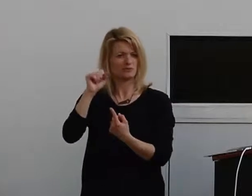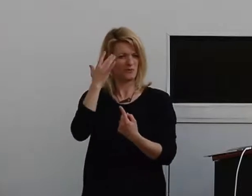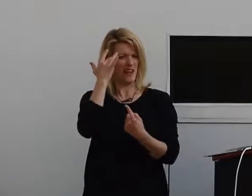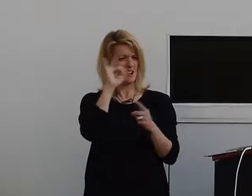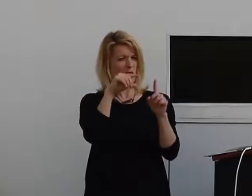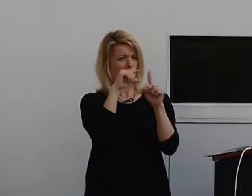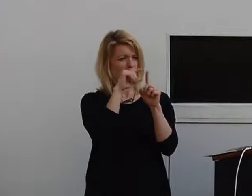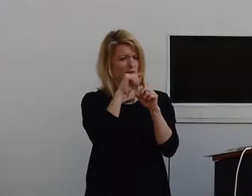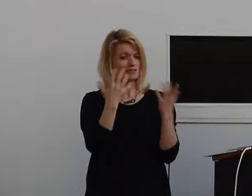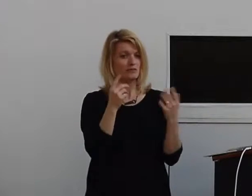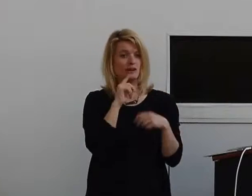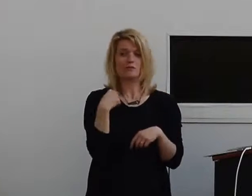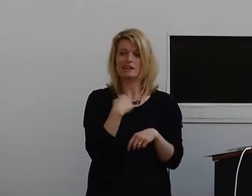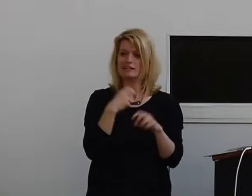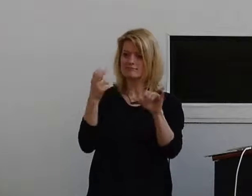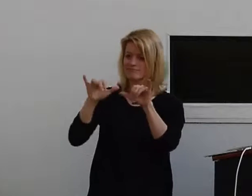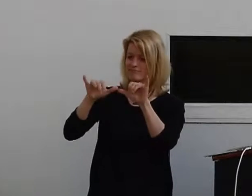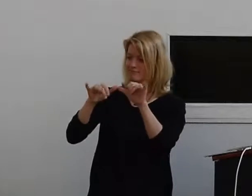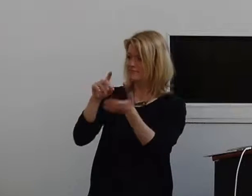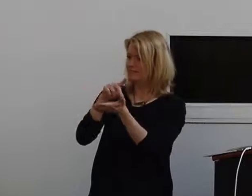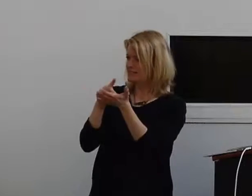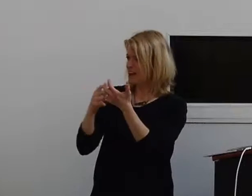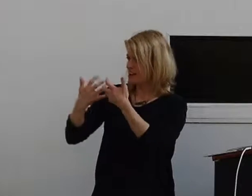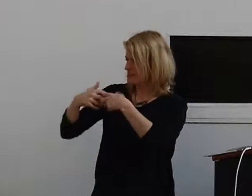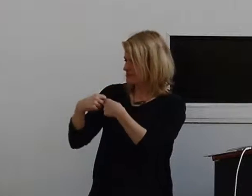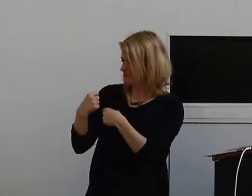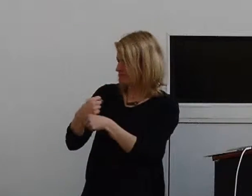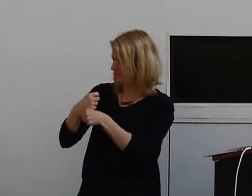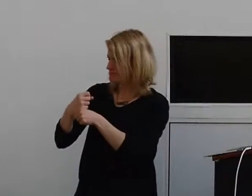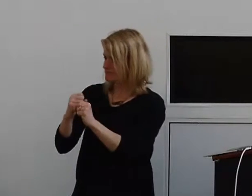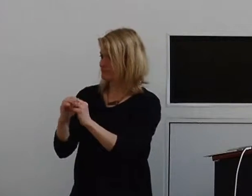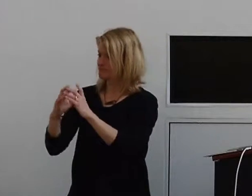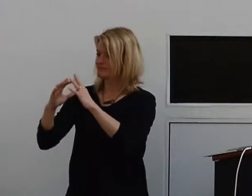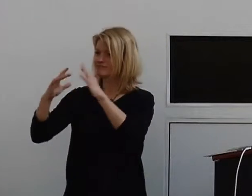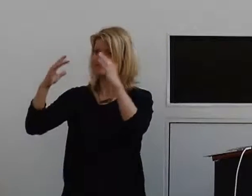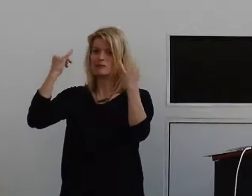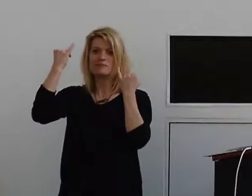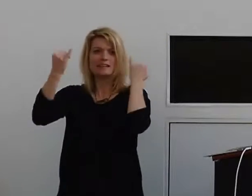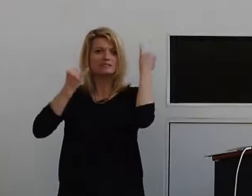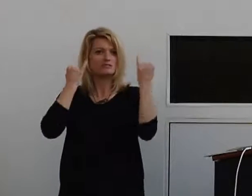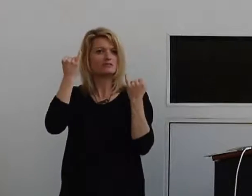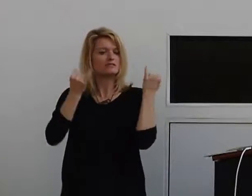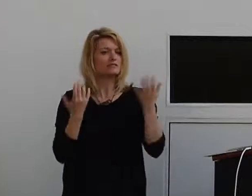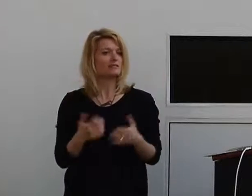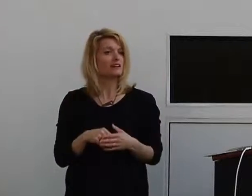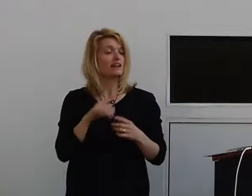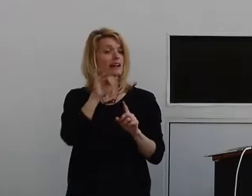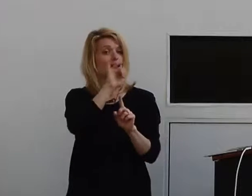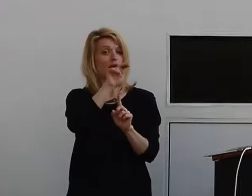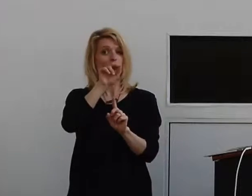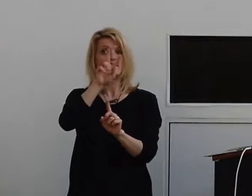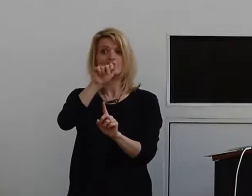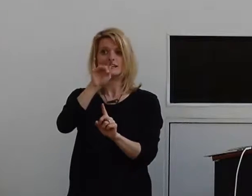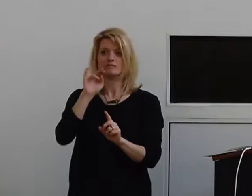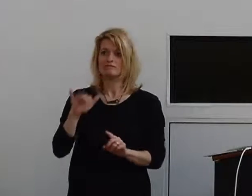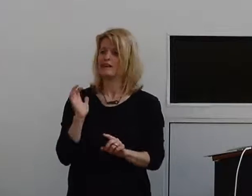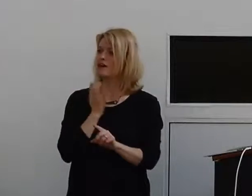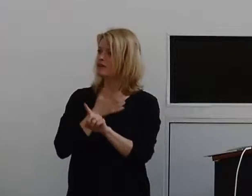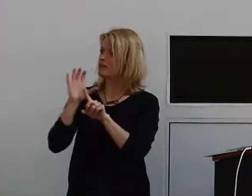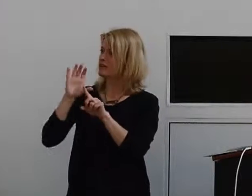because we design, innovate and create results with imagination. Innovation is our culture.